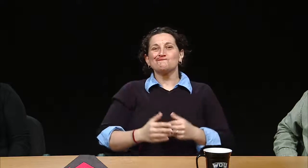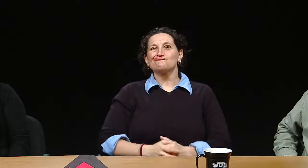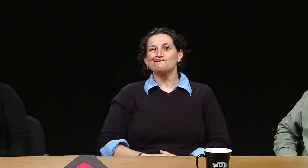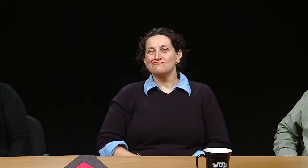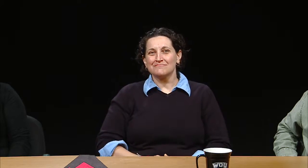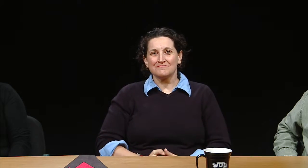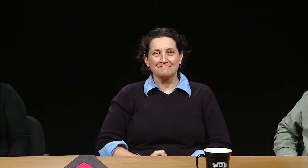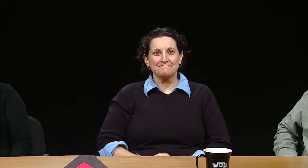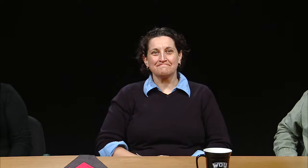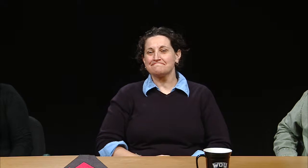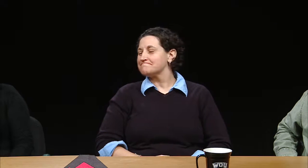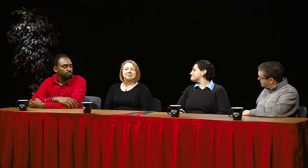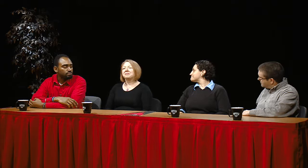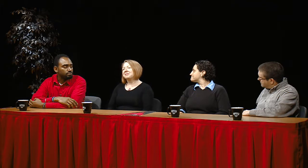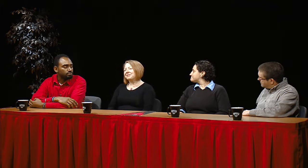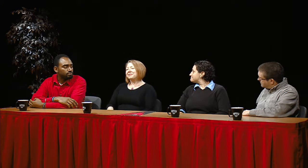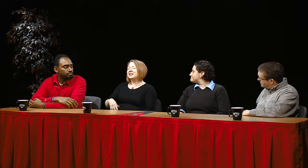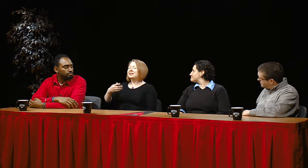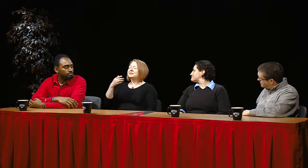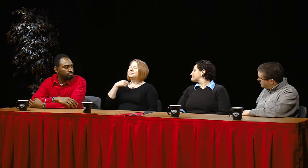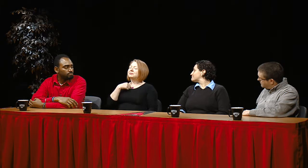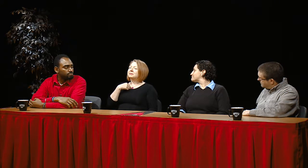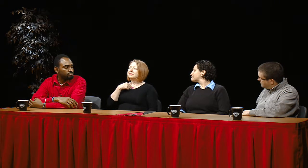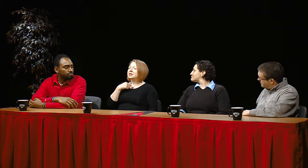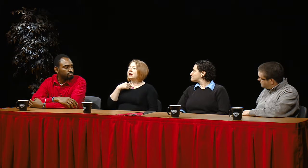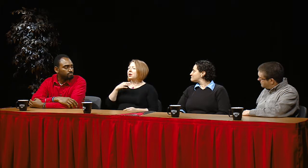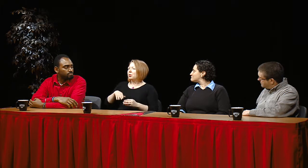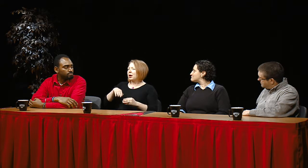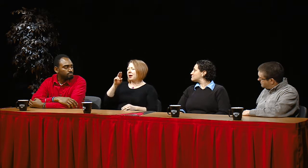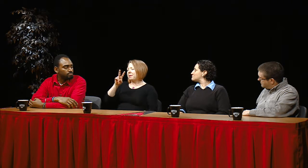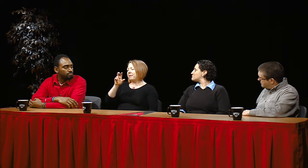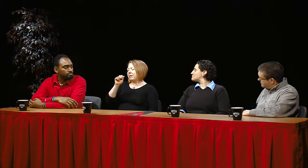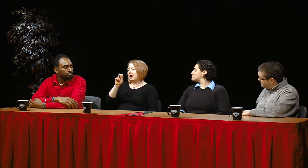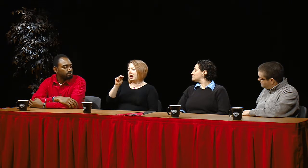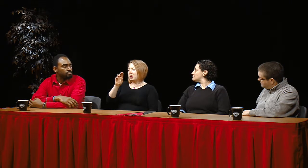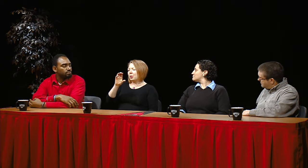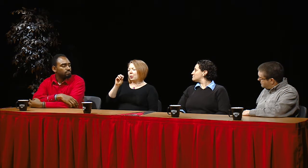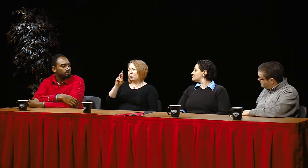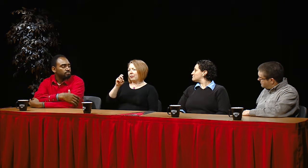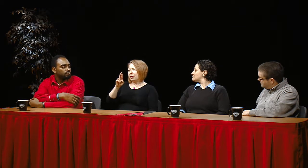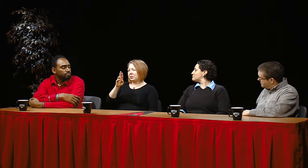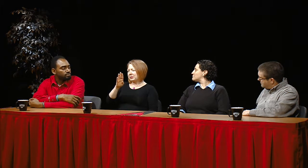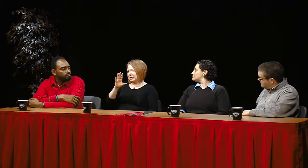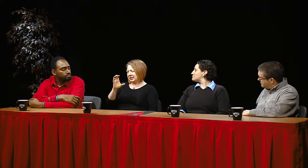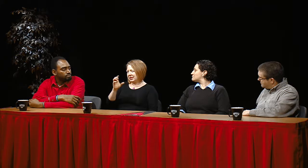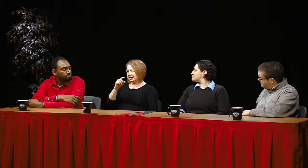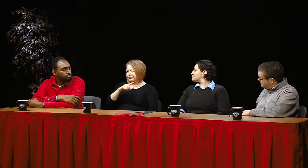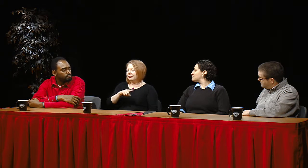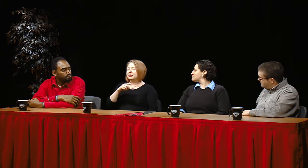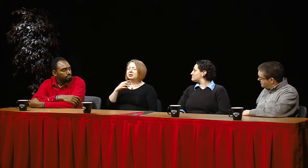additional access to that, you know, sound. It -- yeah -- really is all about universal design.